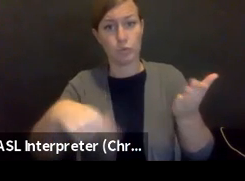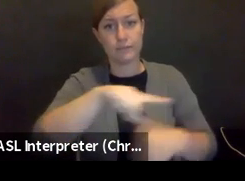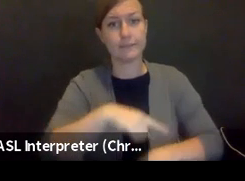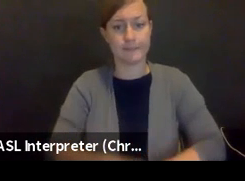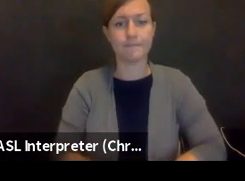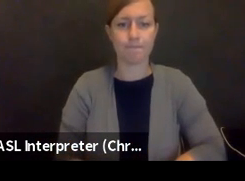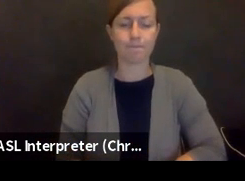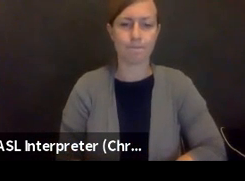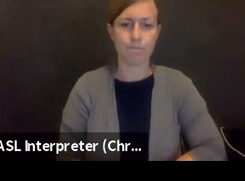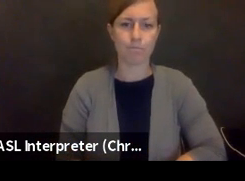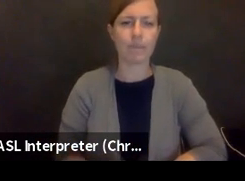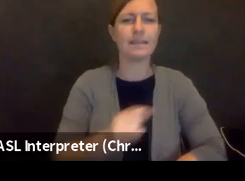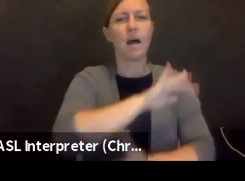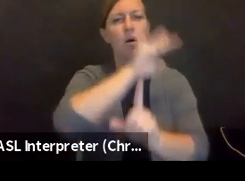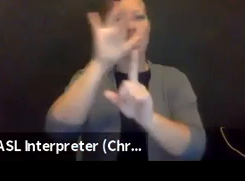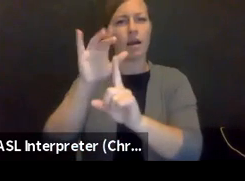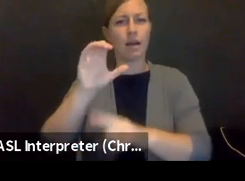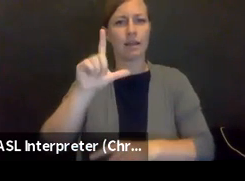Katherine Livick - ESD 112: Now back to the Classwork and this Create button.